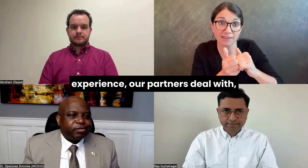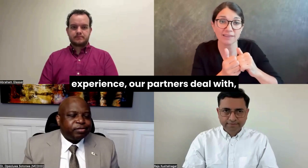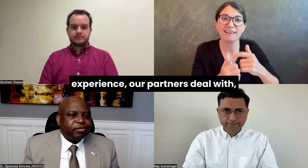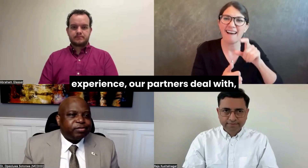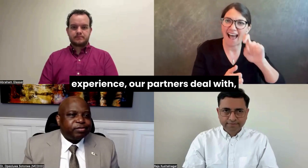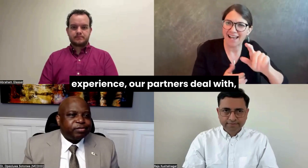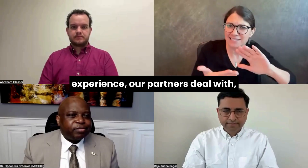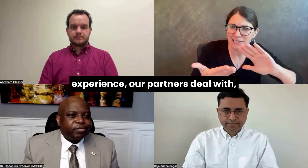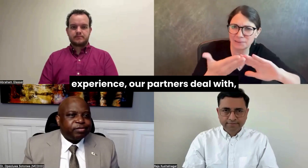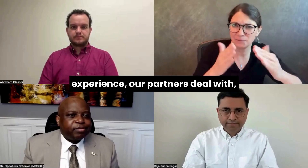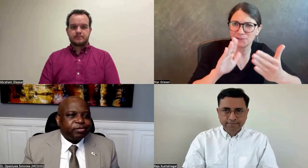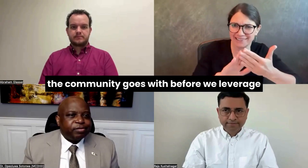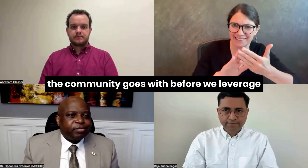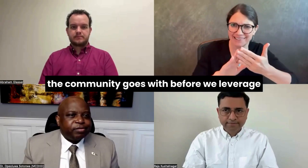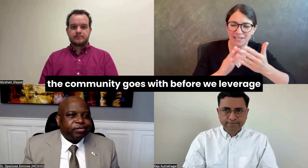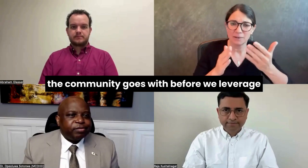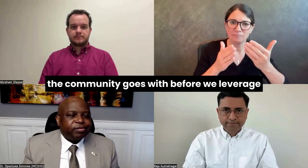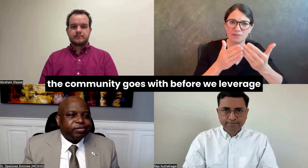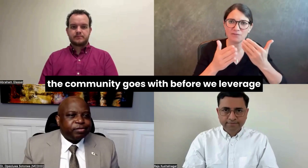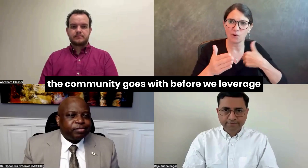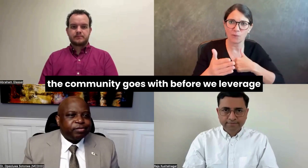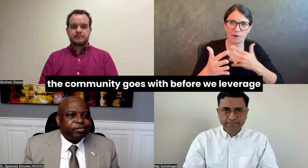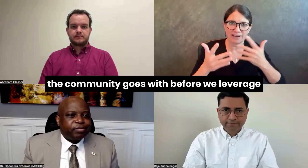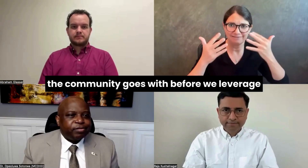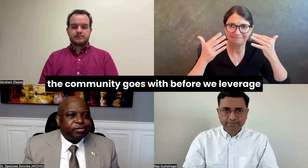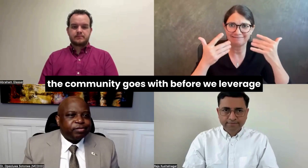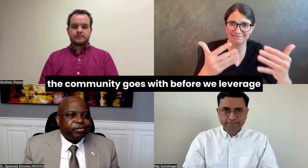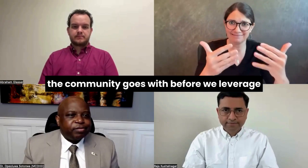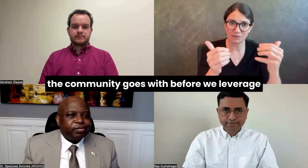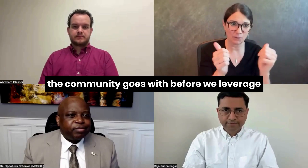the community goes with before we leverage